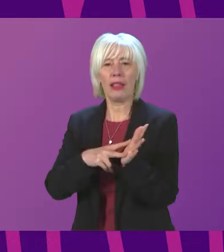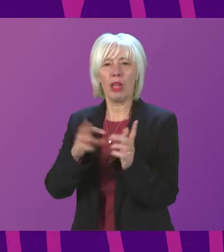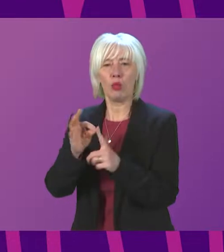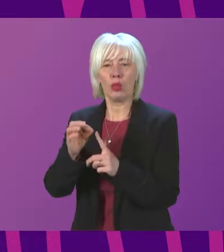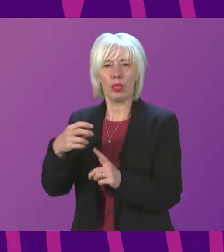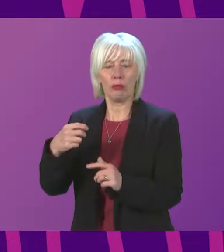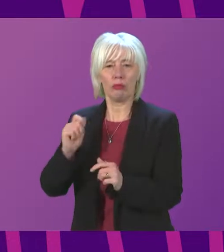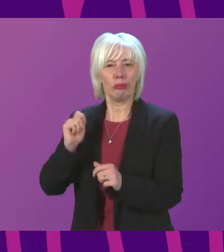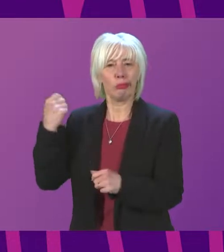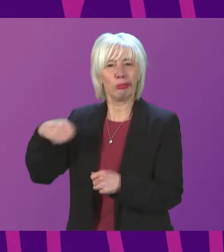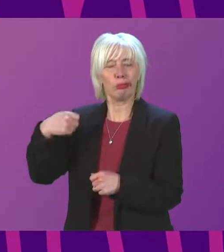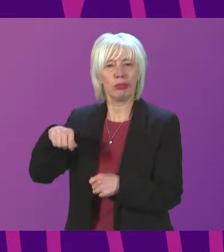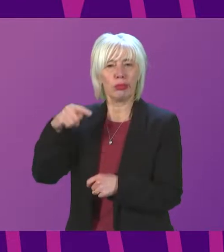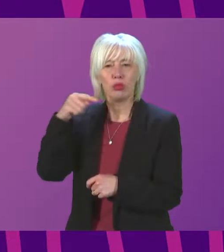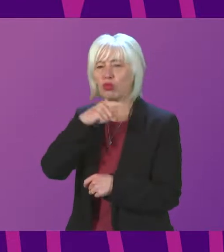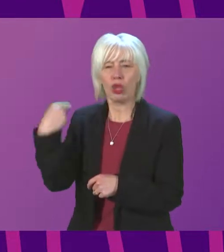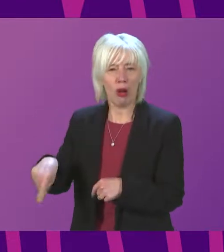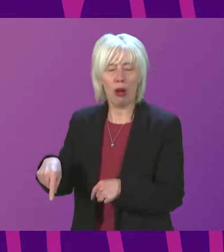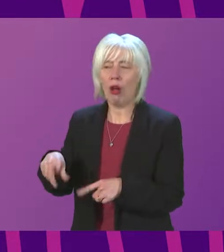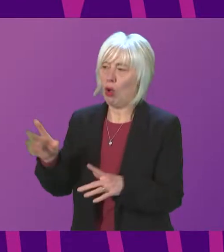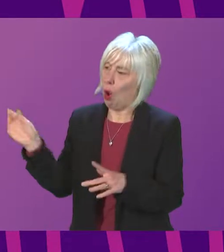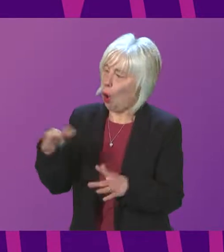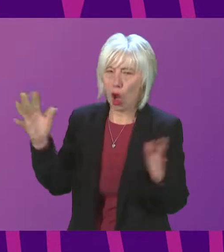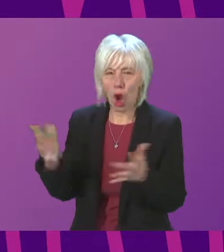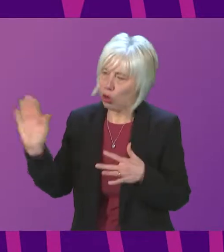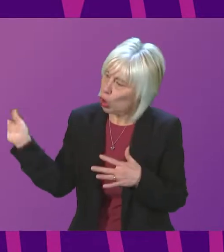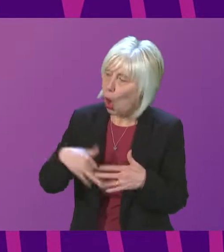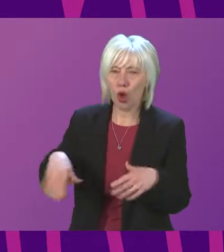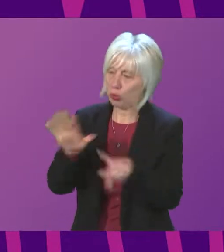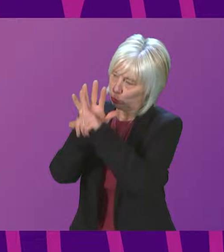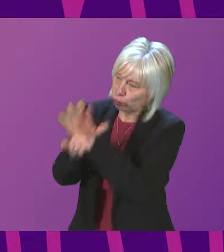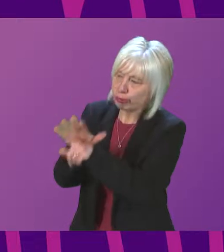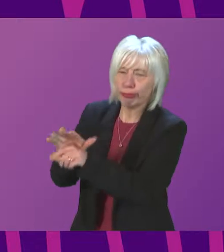around the world to do everything that they can to put pressure on him and his regime.